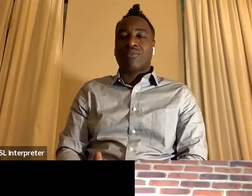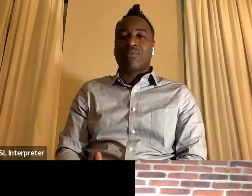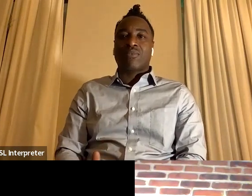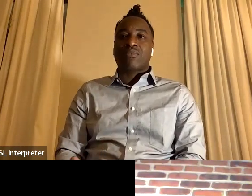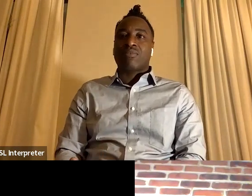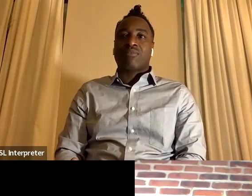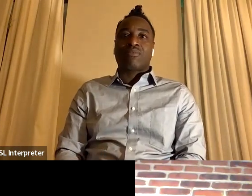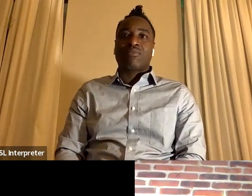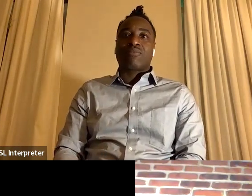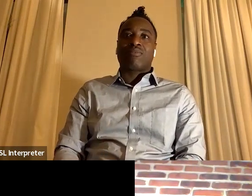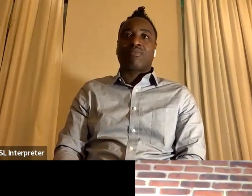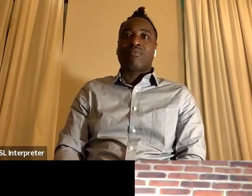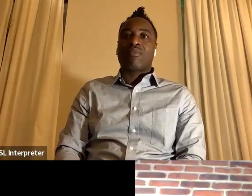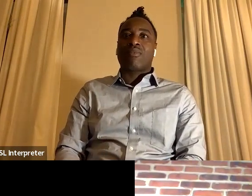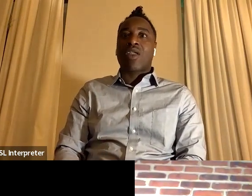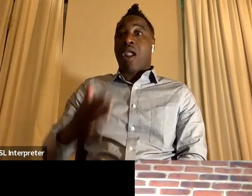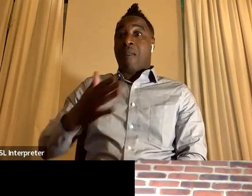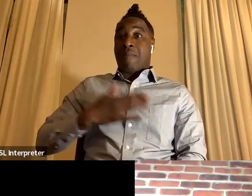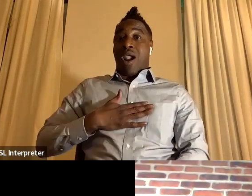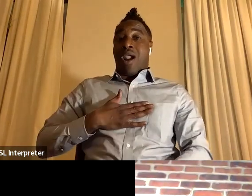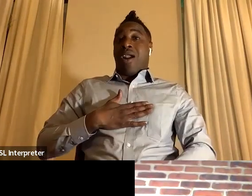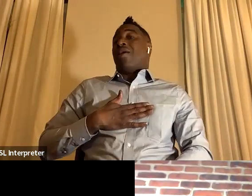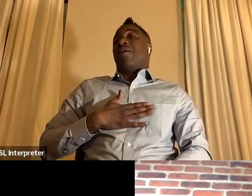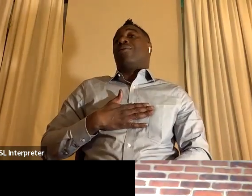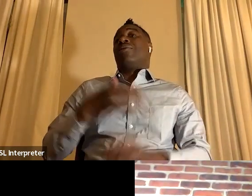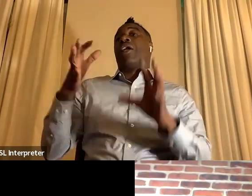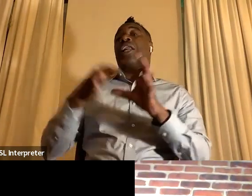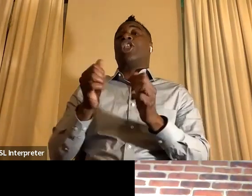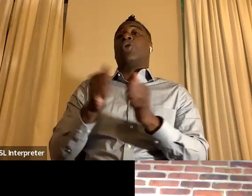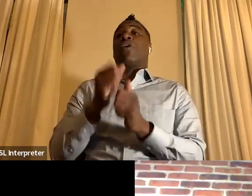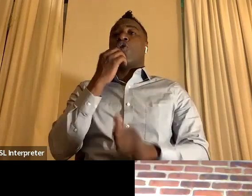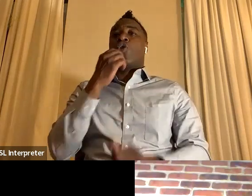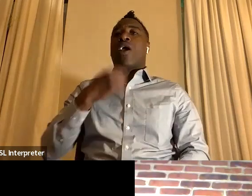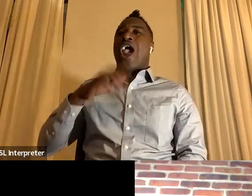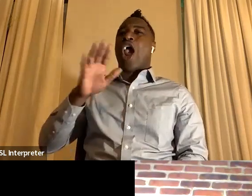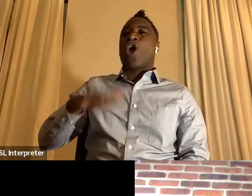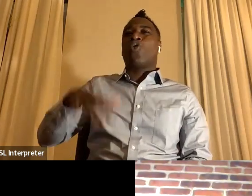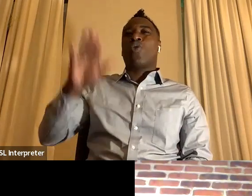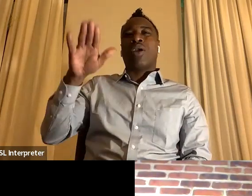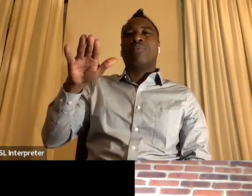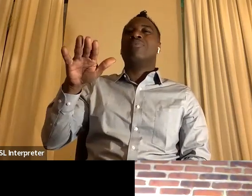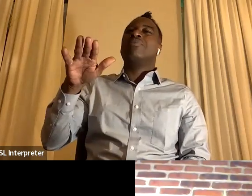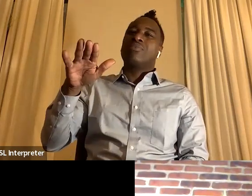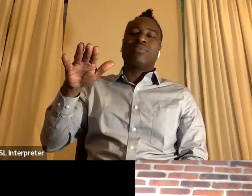My connection with food. I grew up like around a lot of Caribbean food.